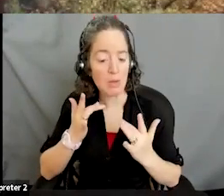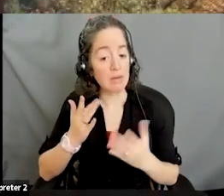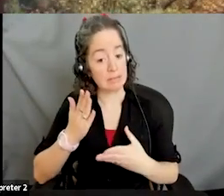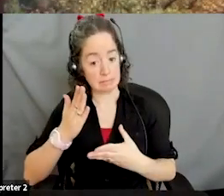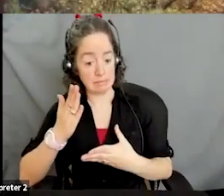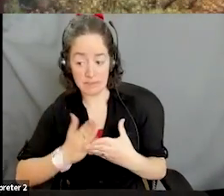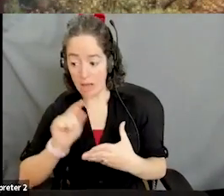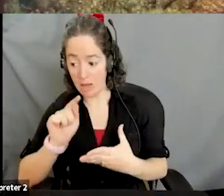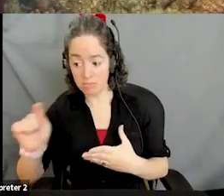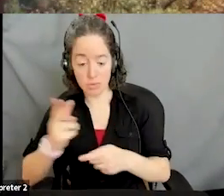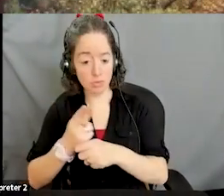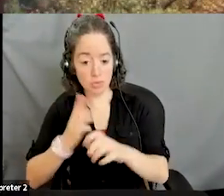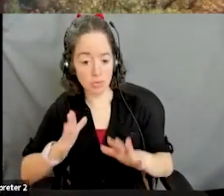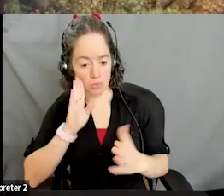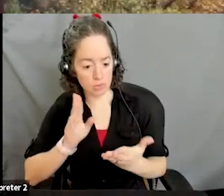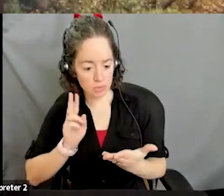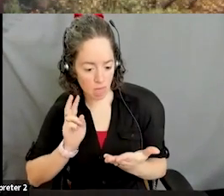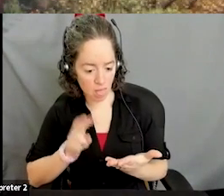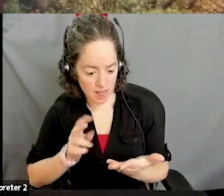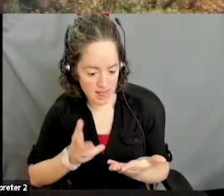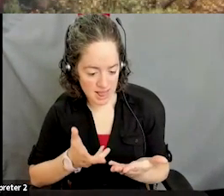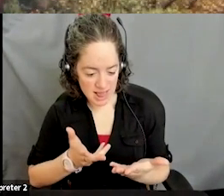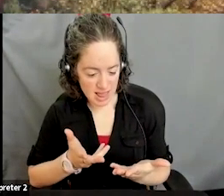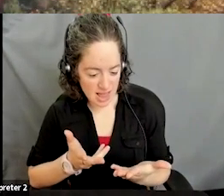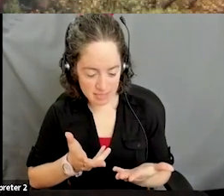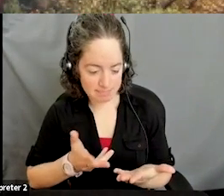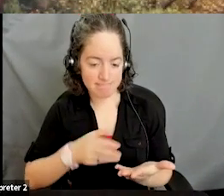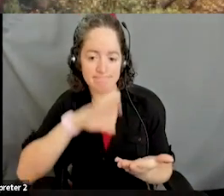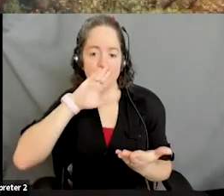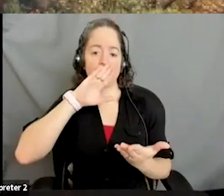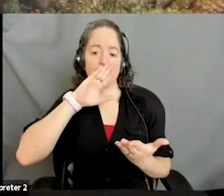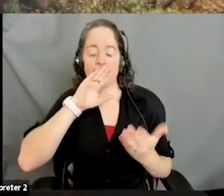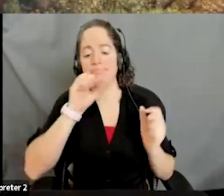That is where we need people to move to for them to have